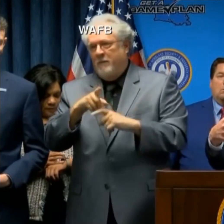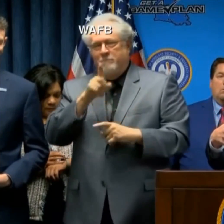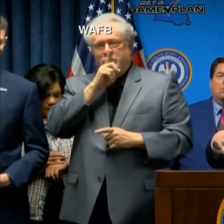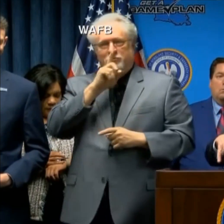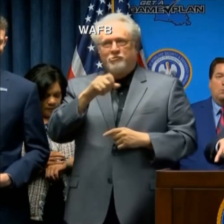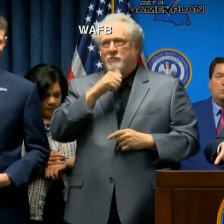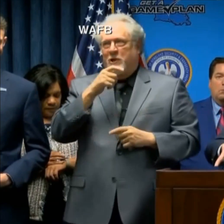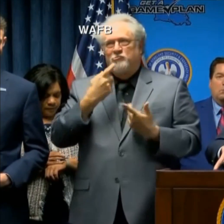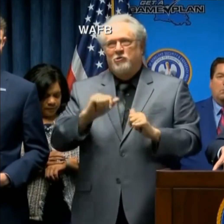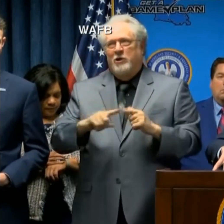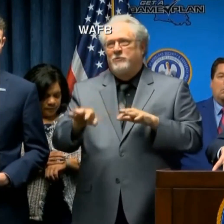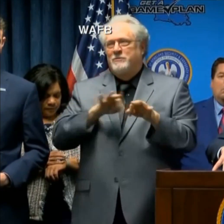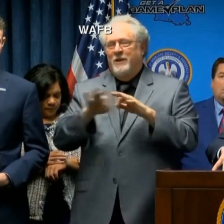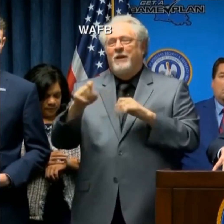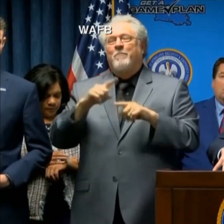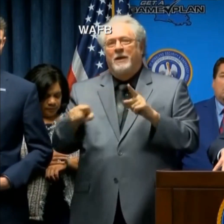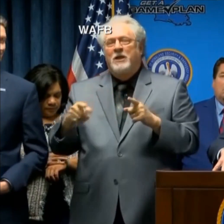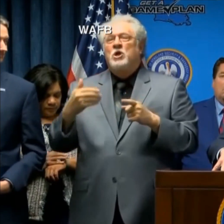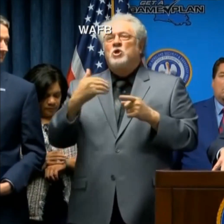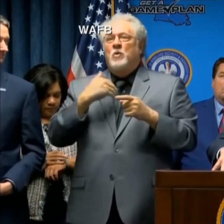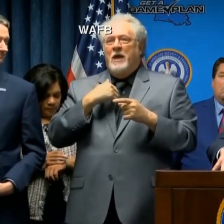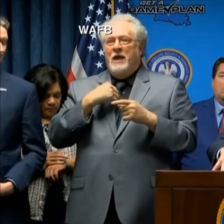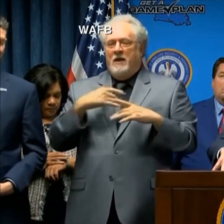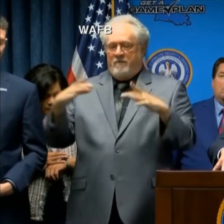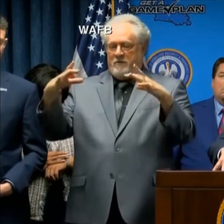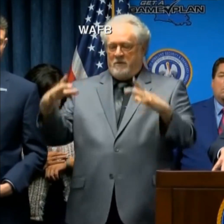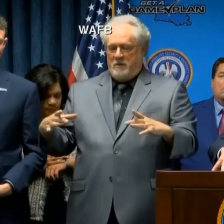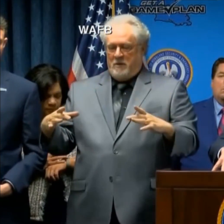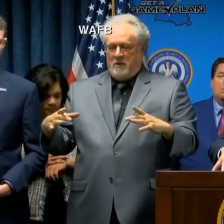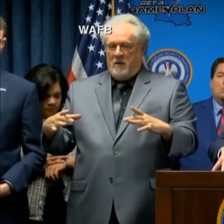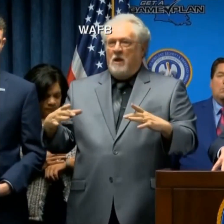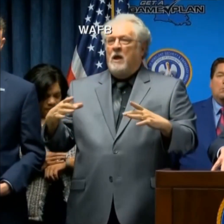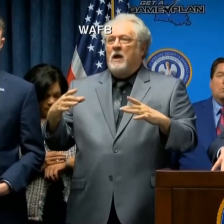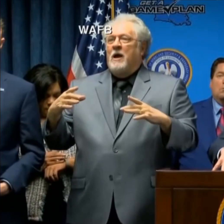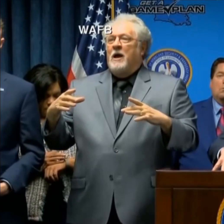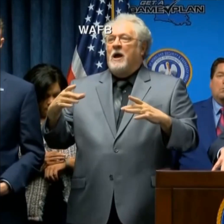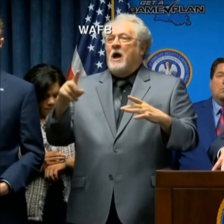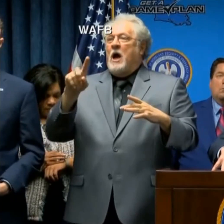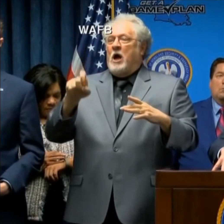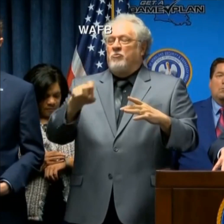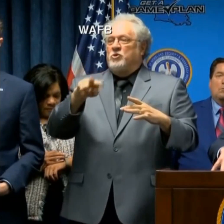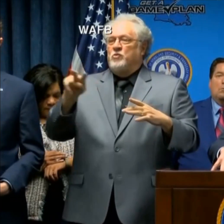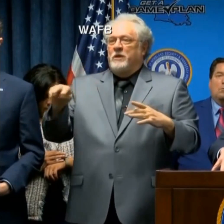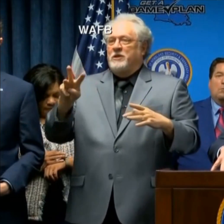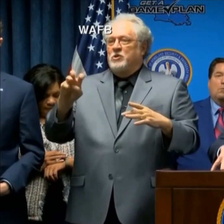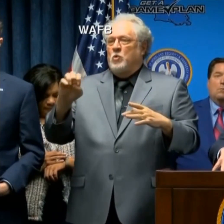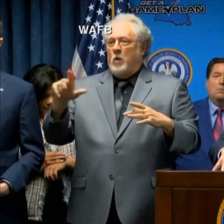this but you have a plate with a hundred - Wells we're not testing that many